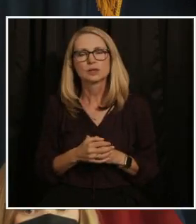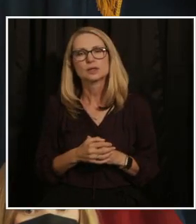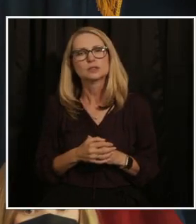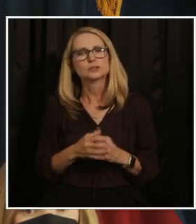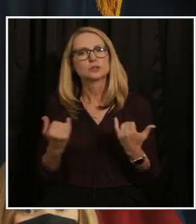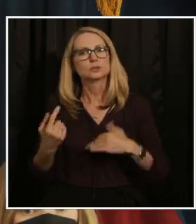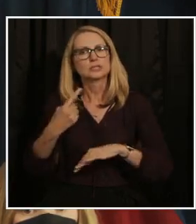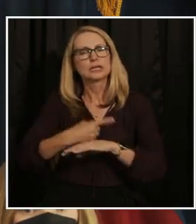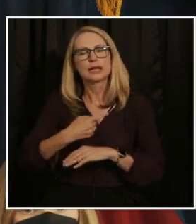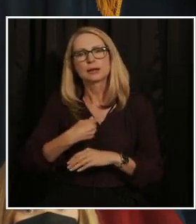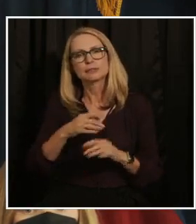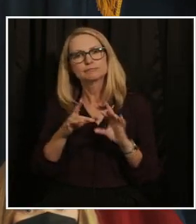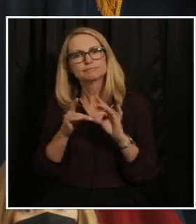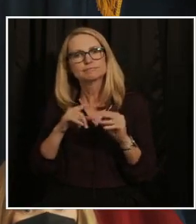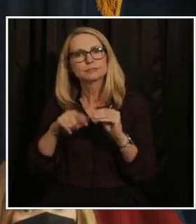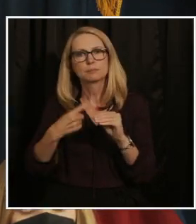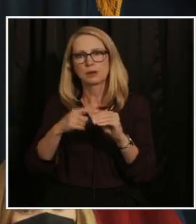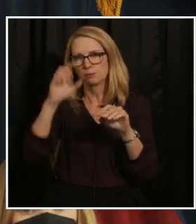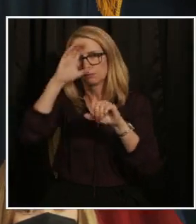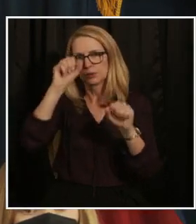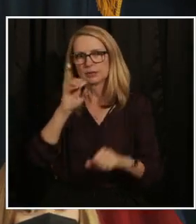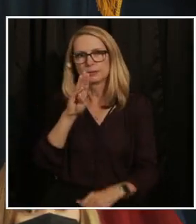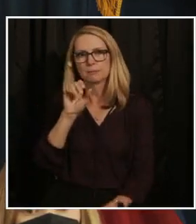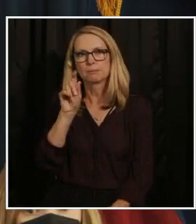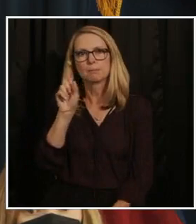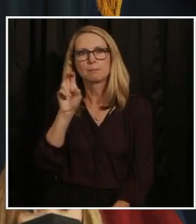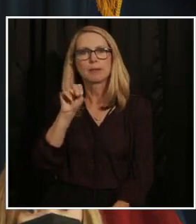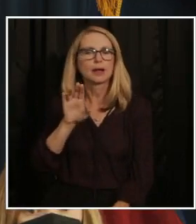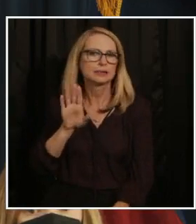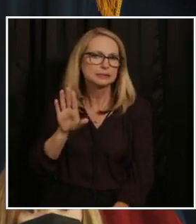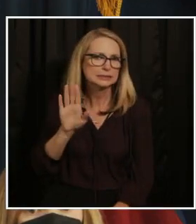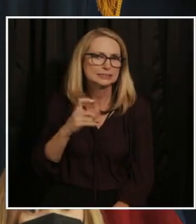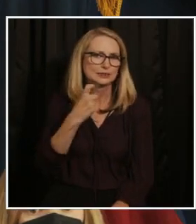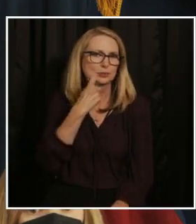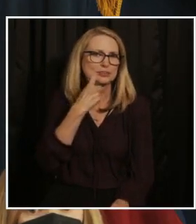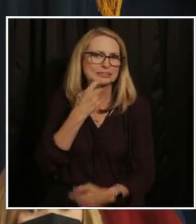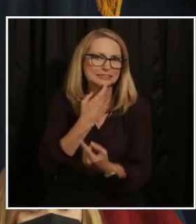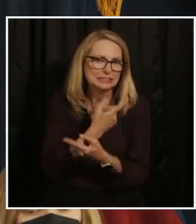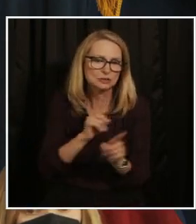announcement i guess we're still waiting for details on a lot of that and guidance on a lot